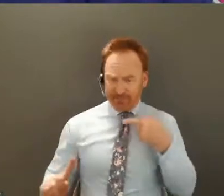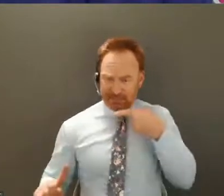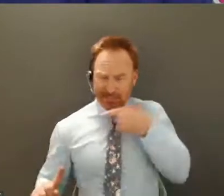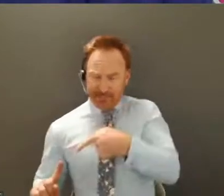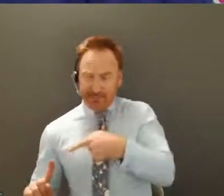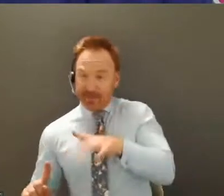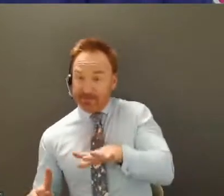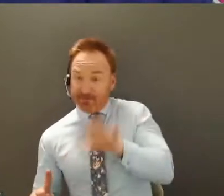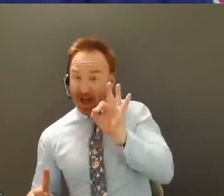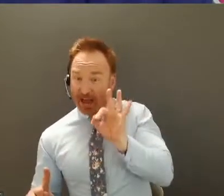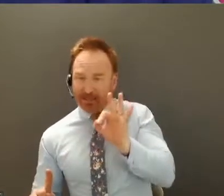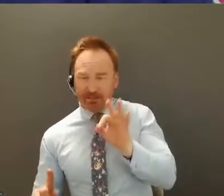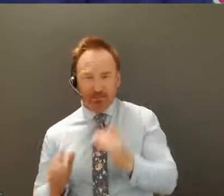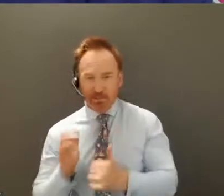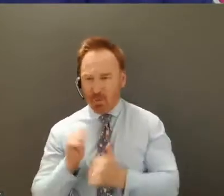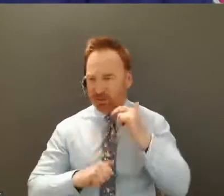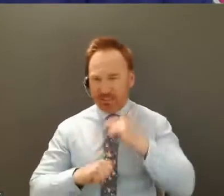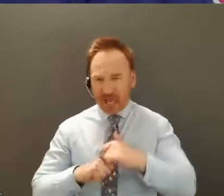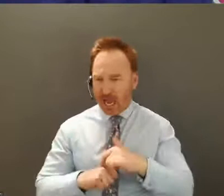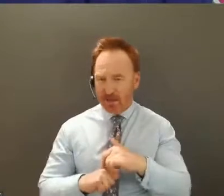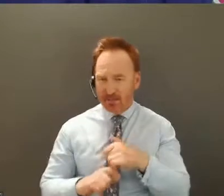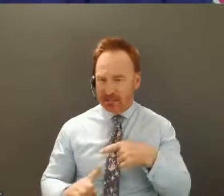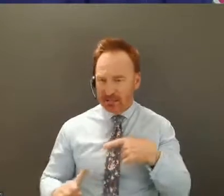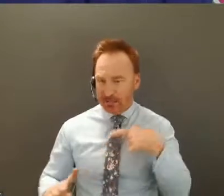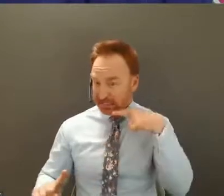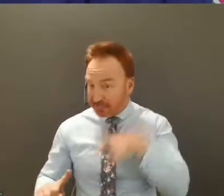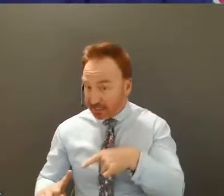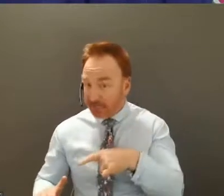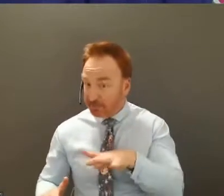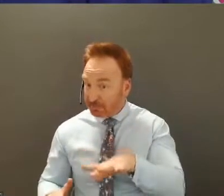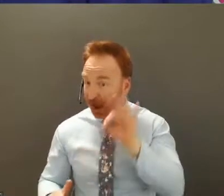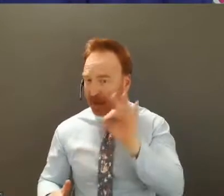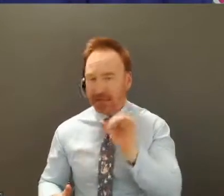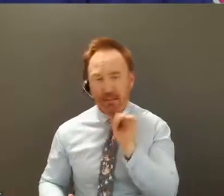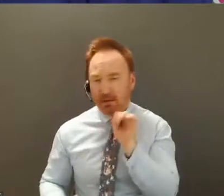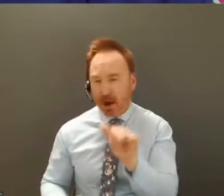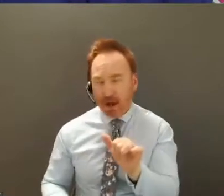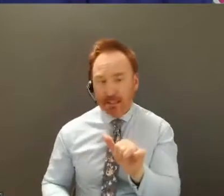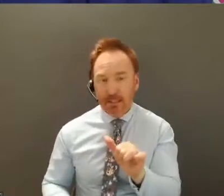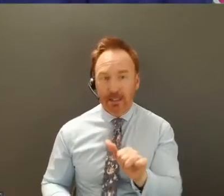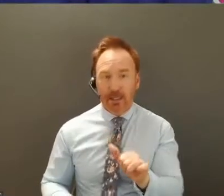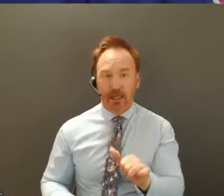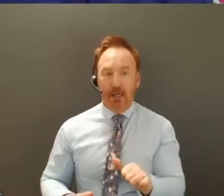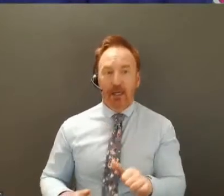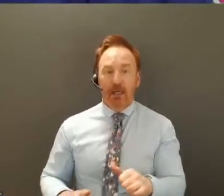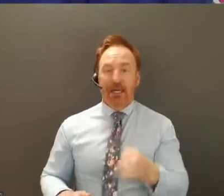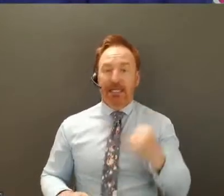medical records, I'm just hearing about this and this is the second time I've heard of